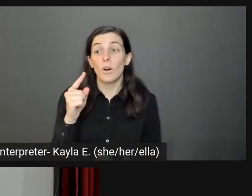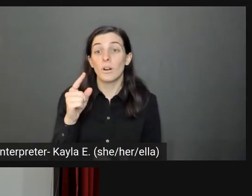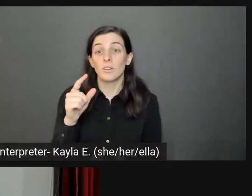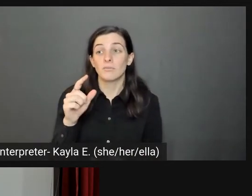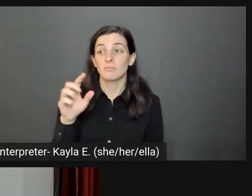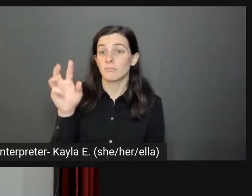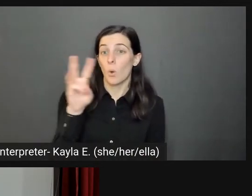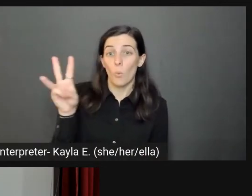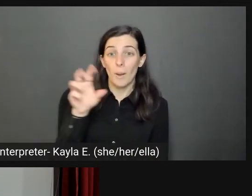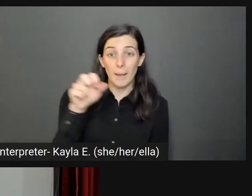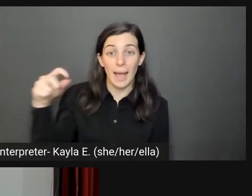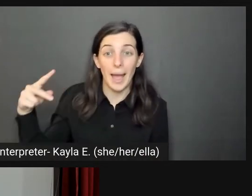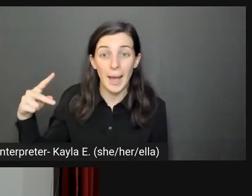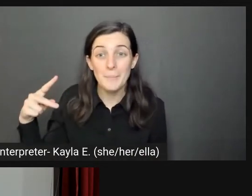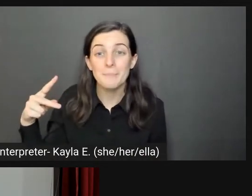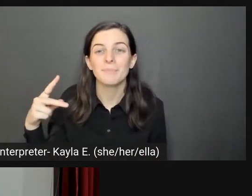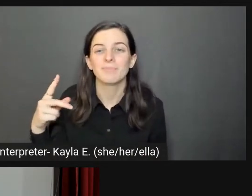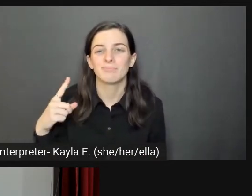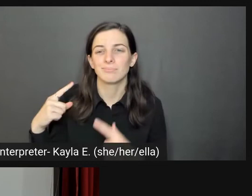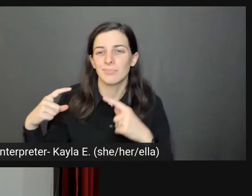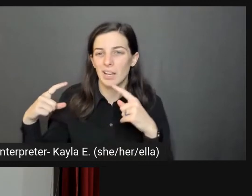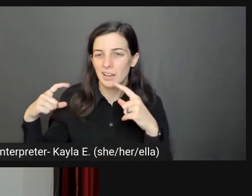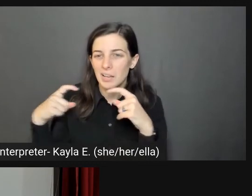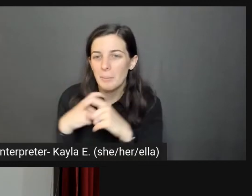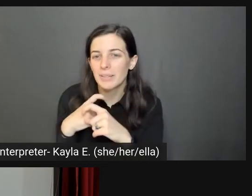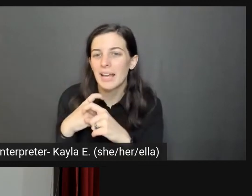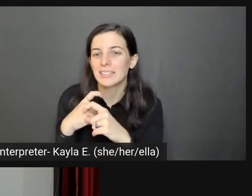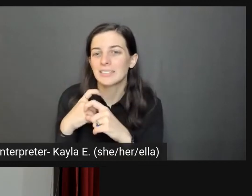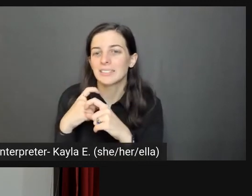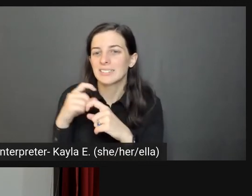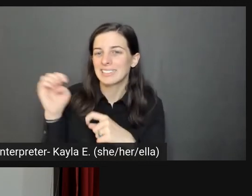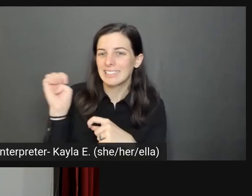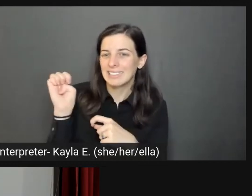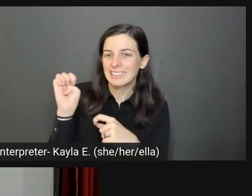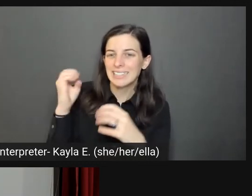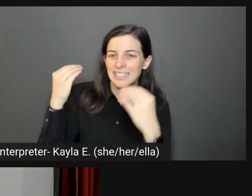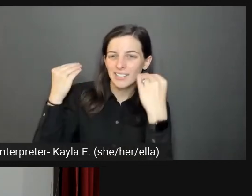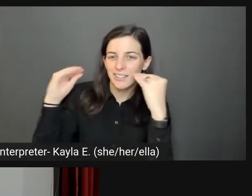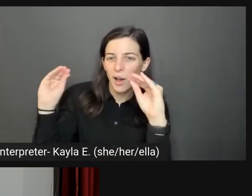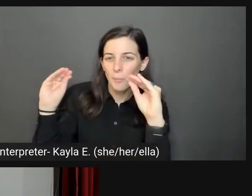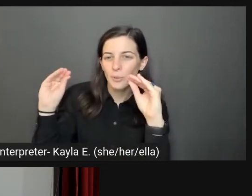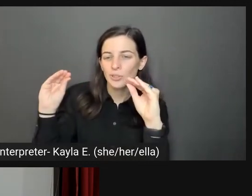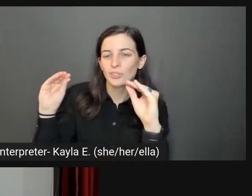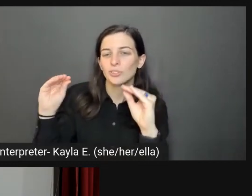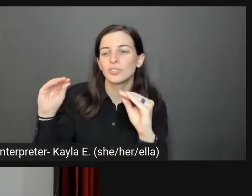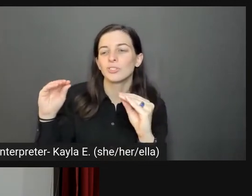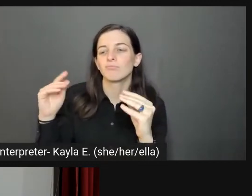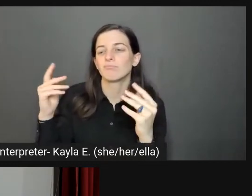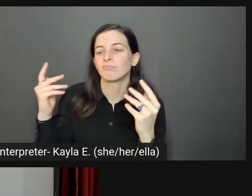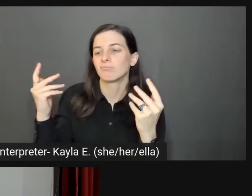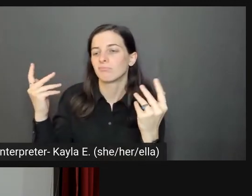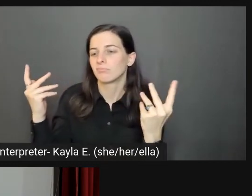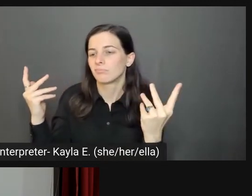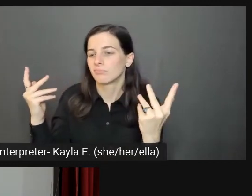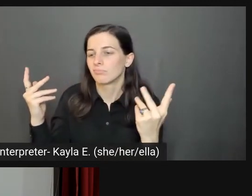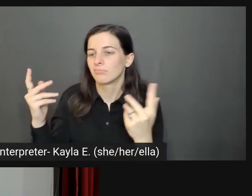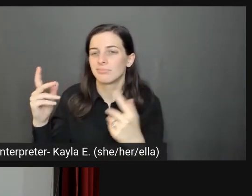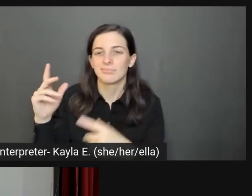more complex e-commerce sites or any dashboards or applications